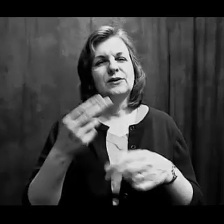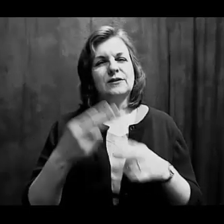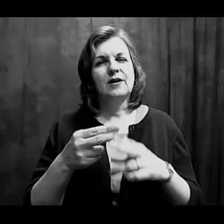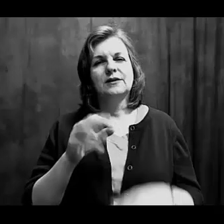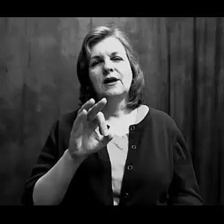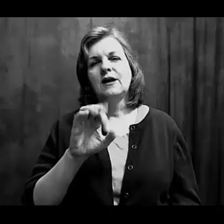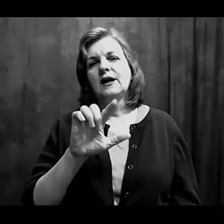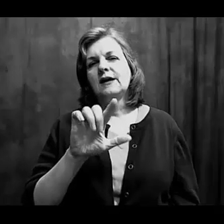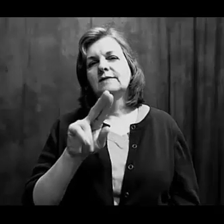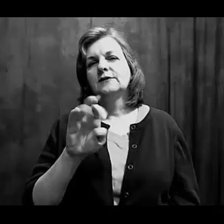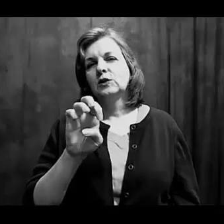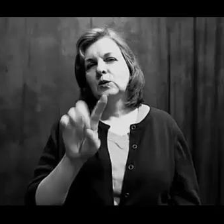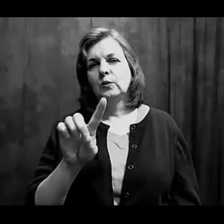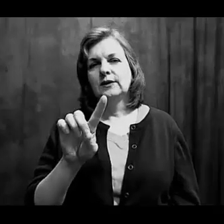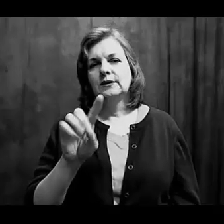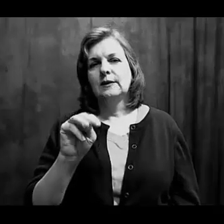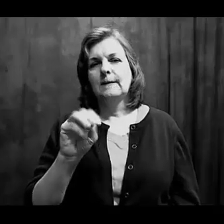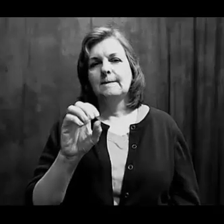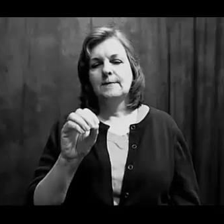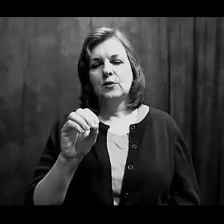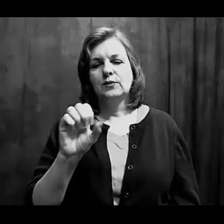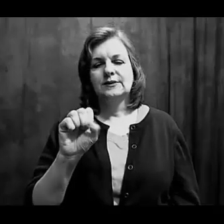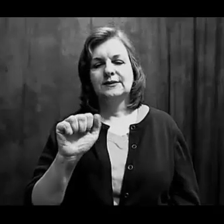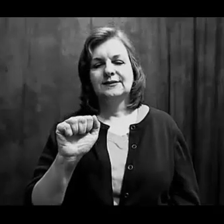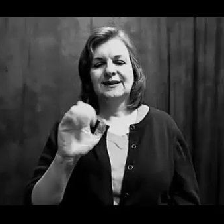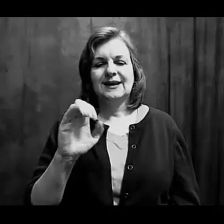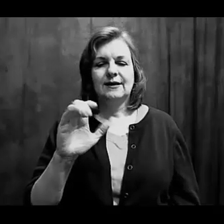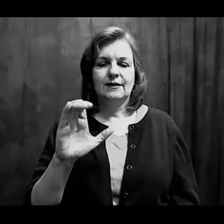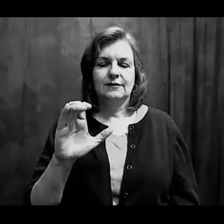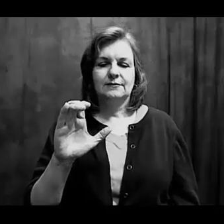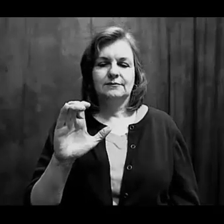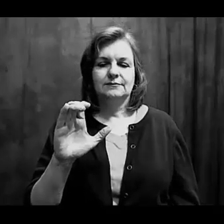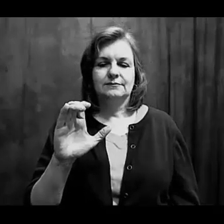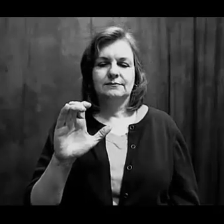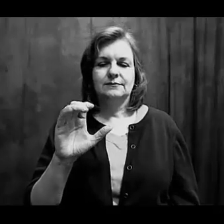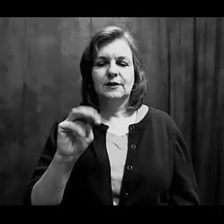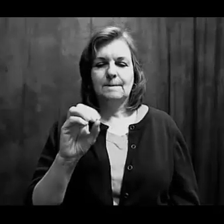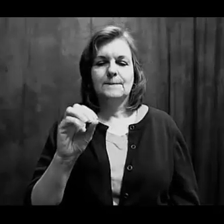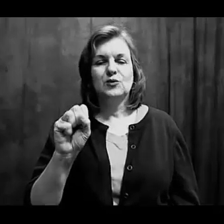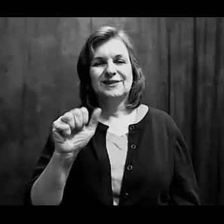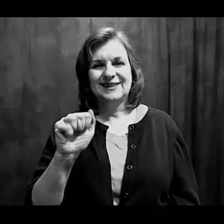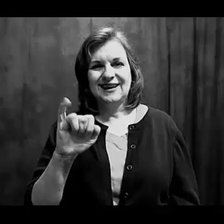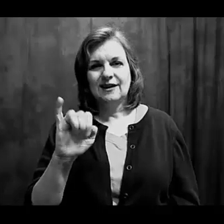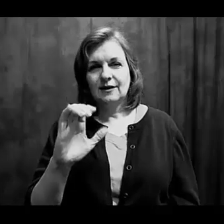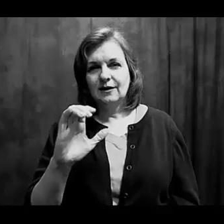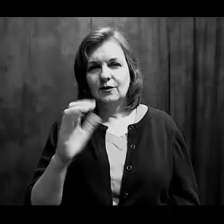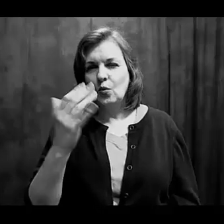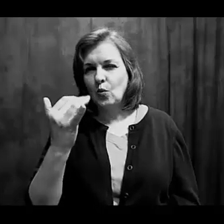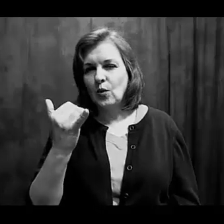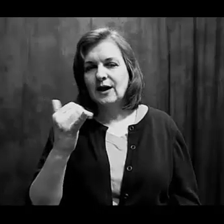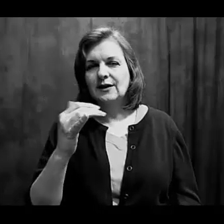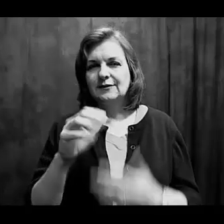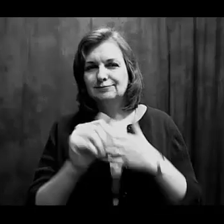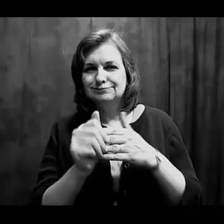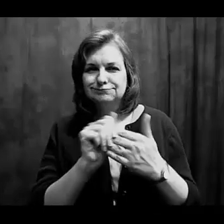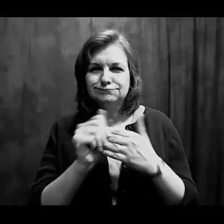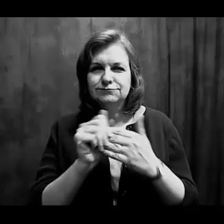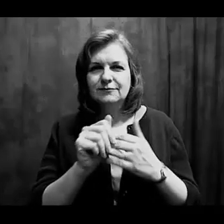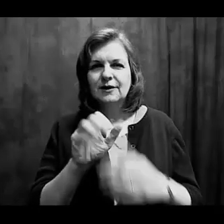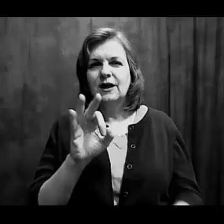it's what we consider a fluid mosaic